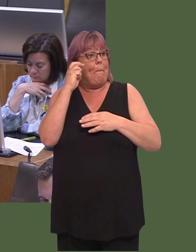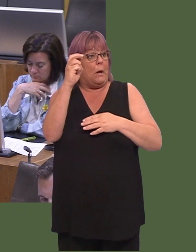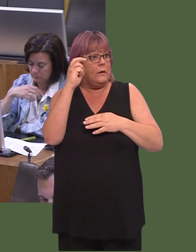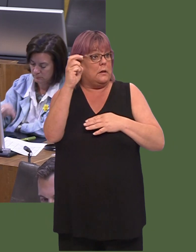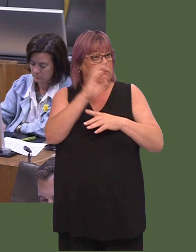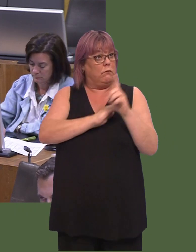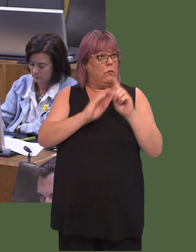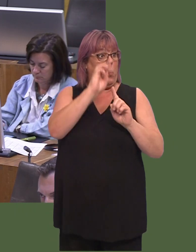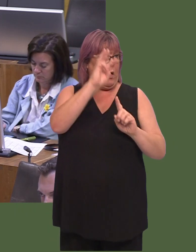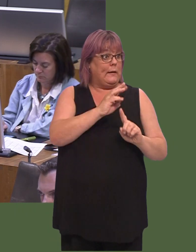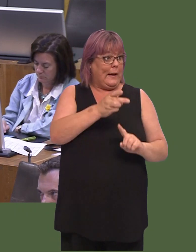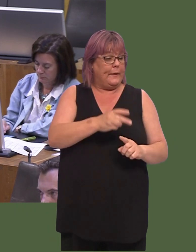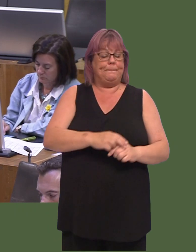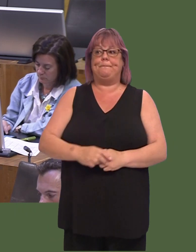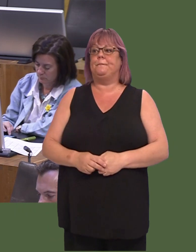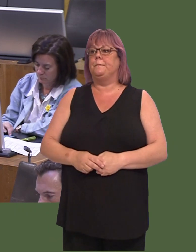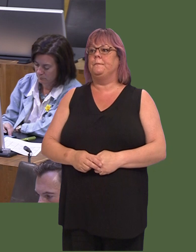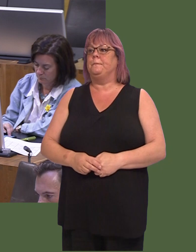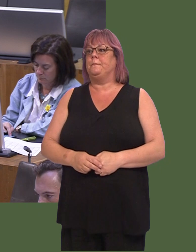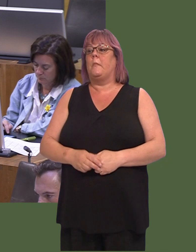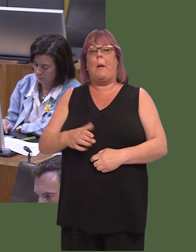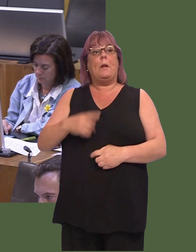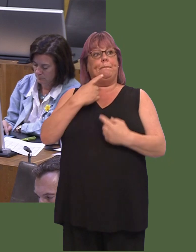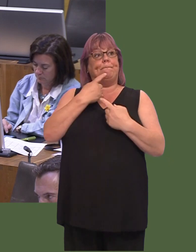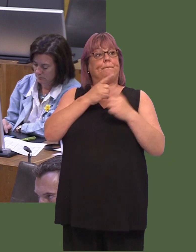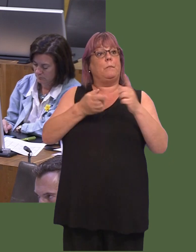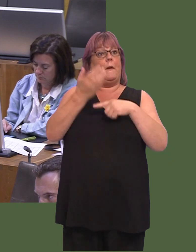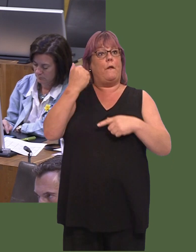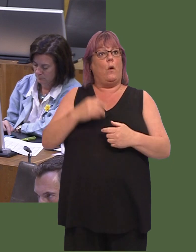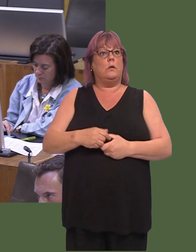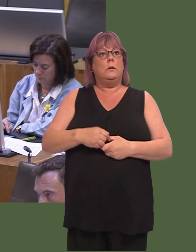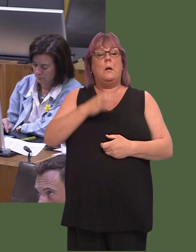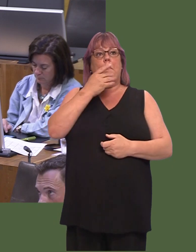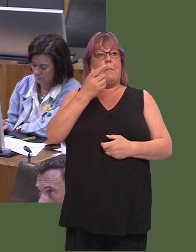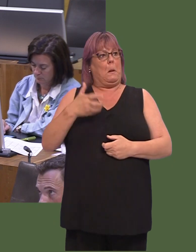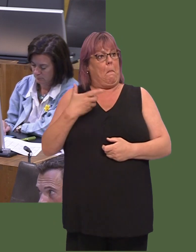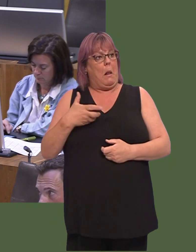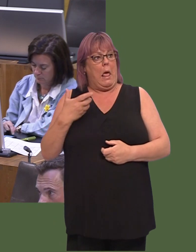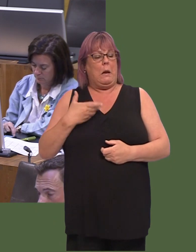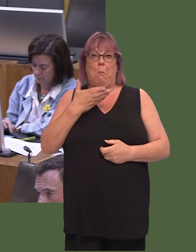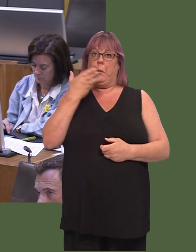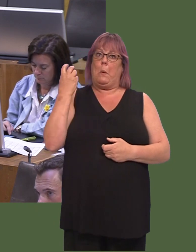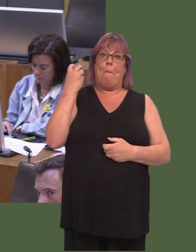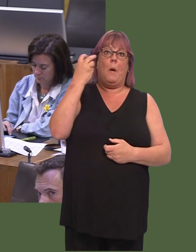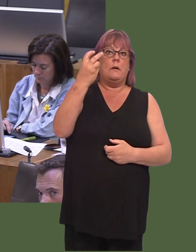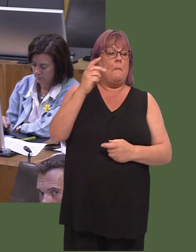again in Wales, because as I've said in this Chamber before, there are many Members in this Chamber who have had complaints brought to them about bus services that we can do